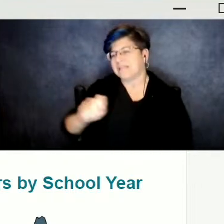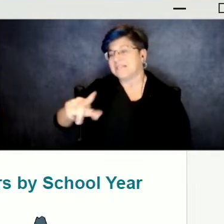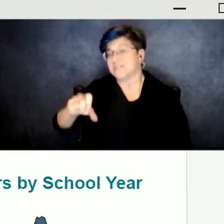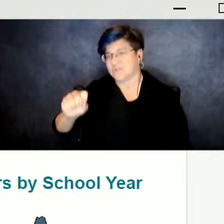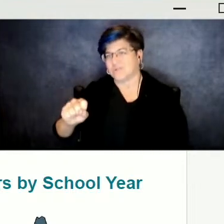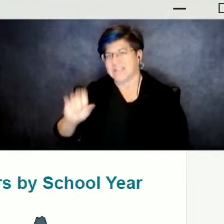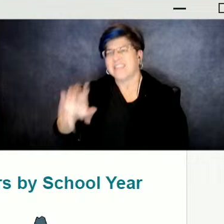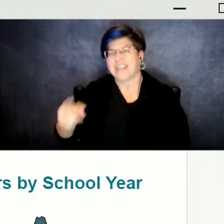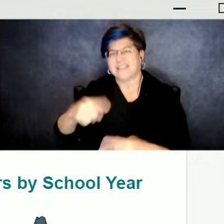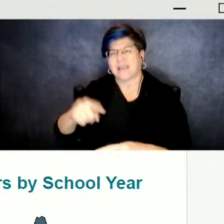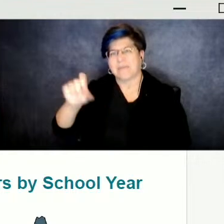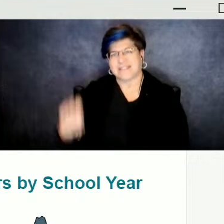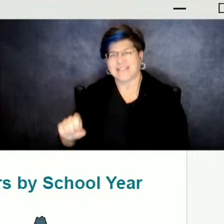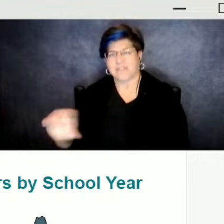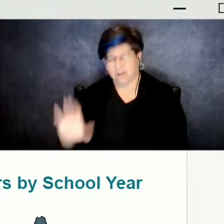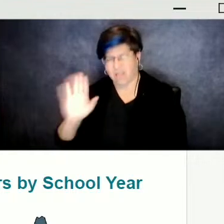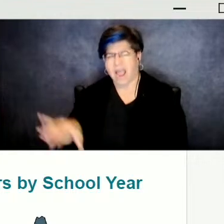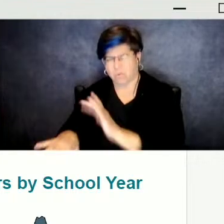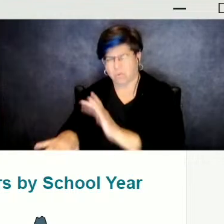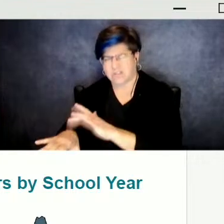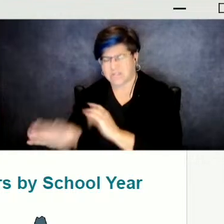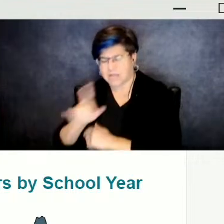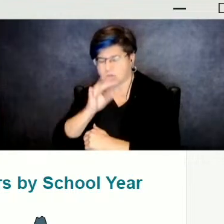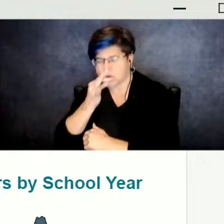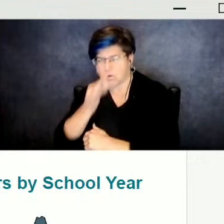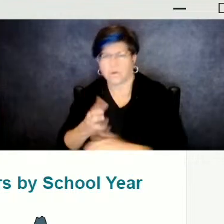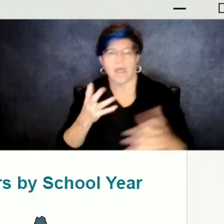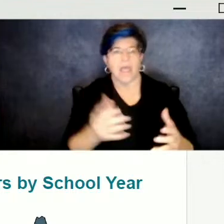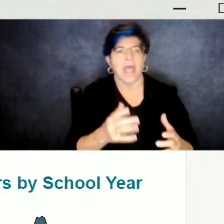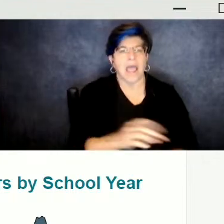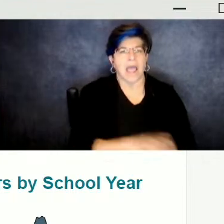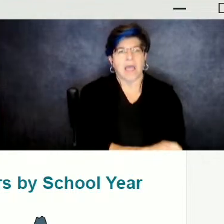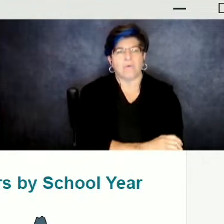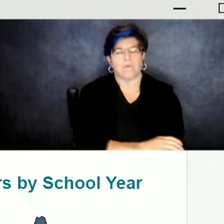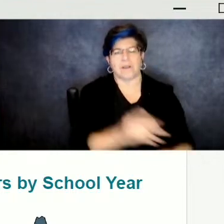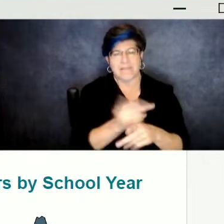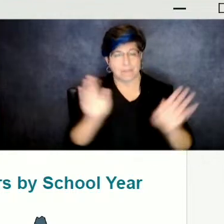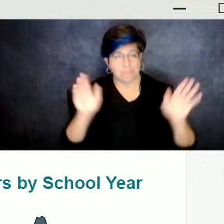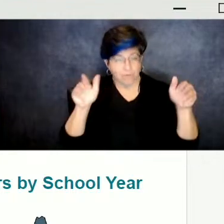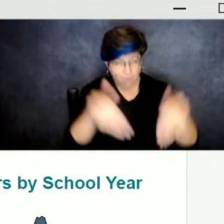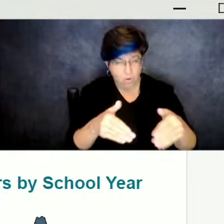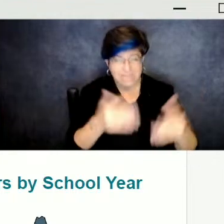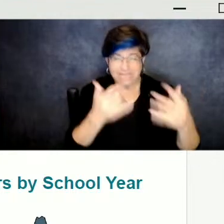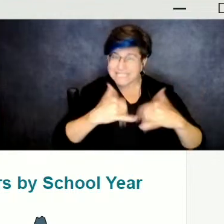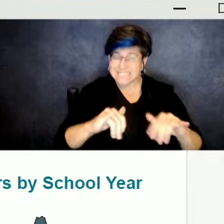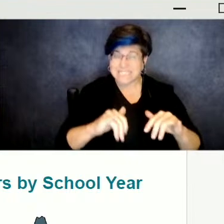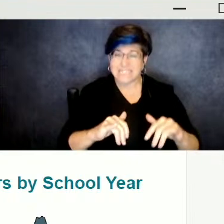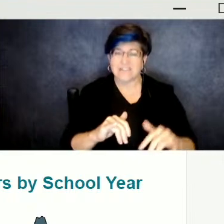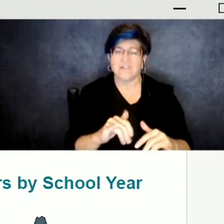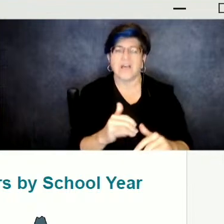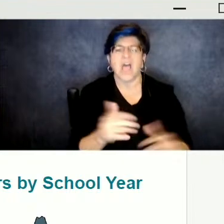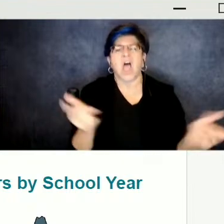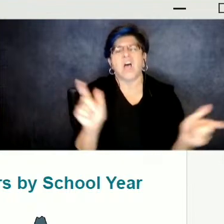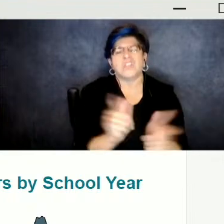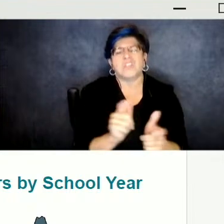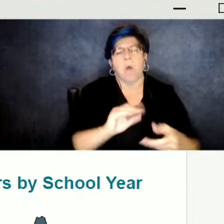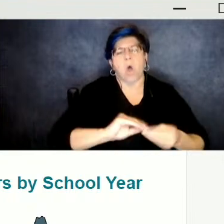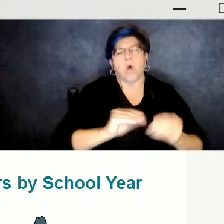OUTBREAKS LIKE WE SEE WHAT'S HAPPENING RIGHT NOW WITH MEASLES IN SOUTH CAROLINA WHICH I'LL GET TO IN A SECOND.